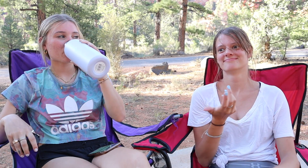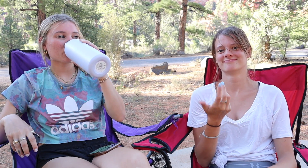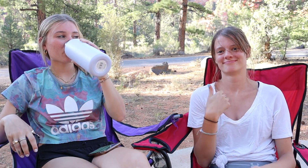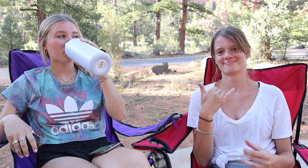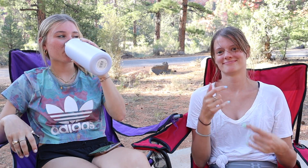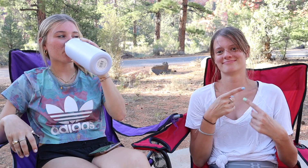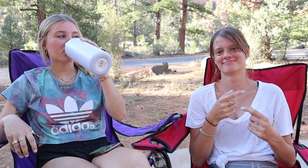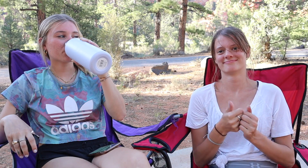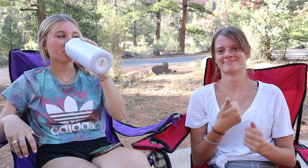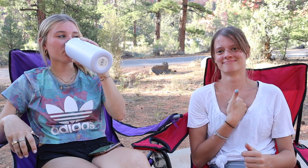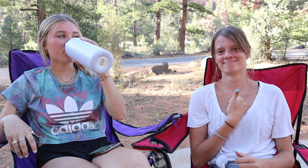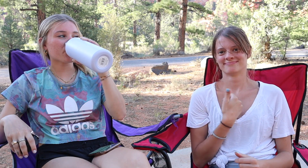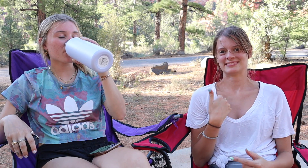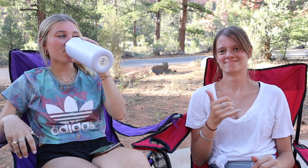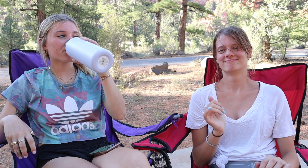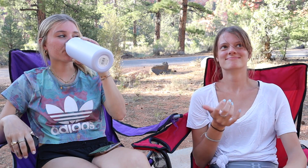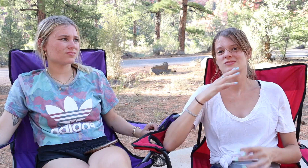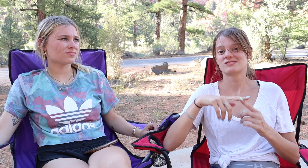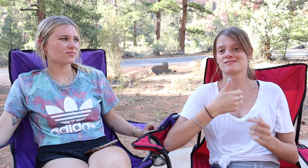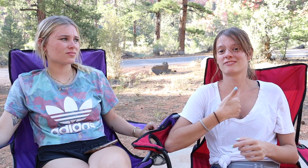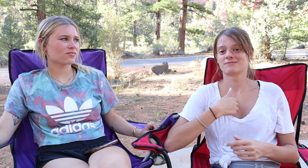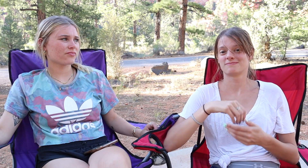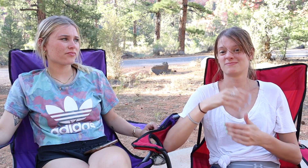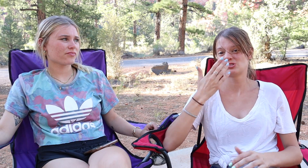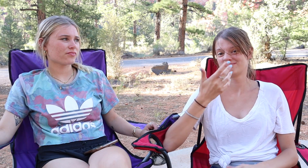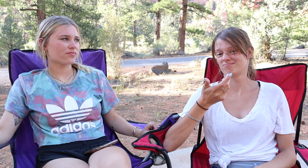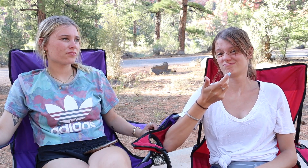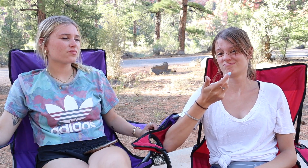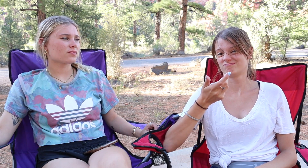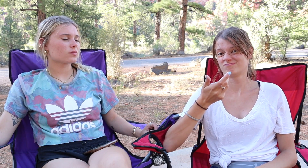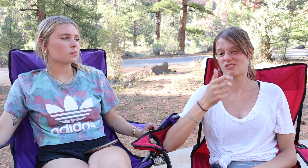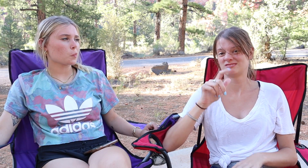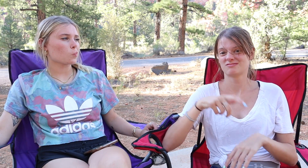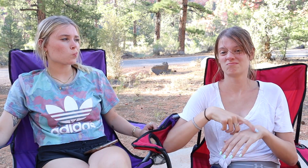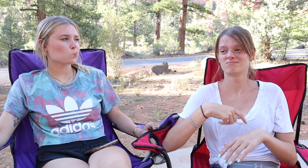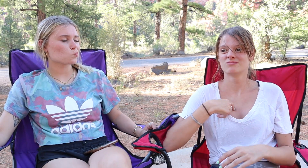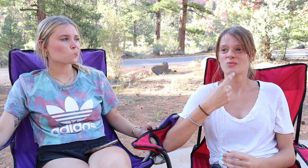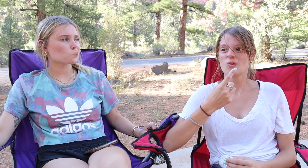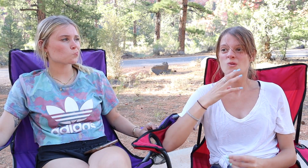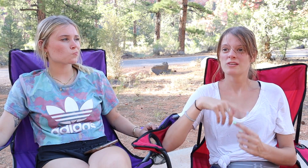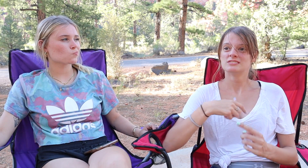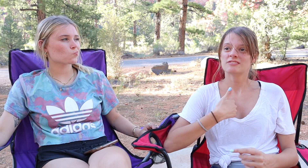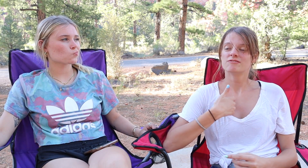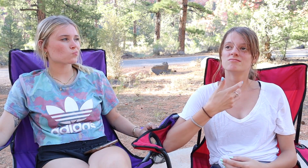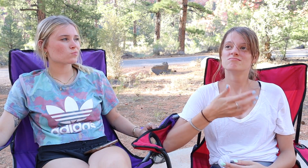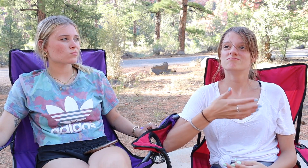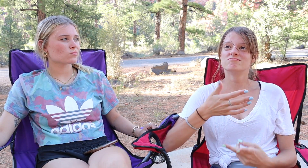K: I am still struggling to learn how to love myself I'd talk to myself in the mirror